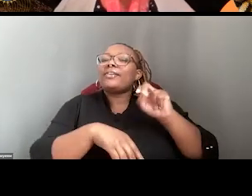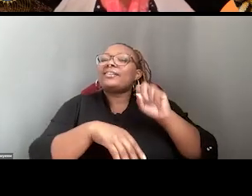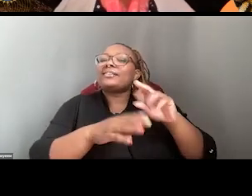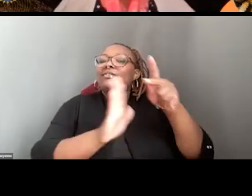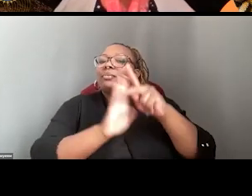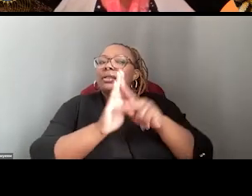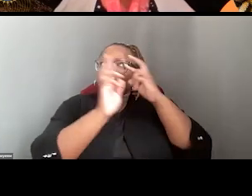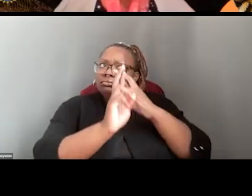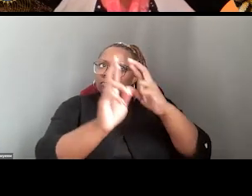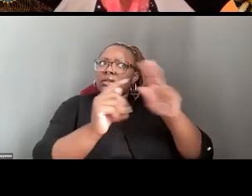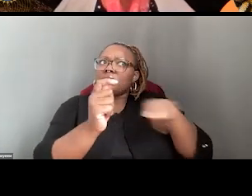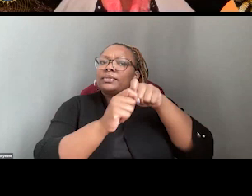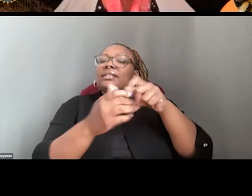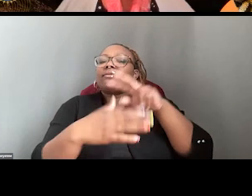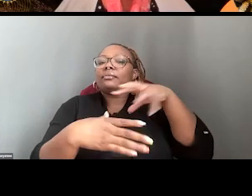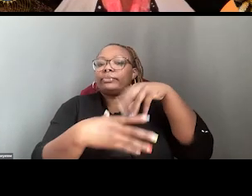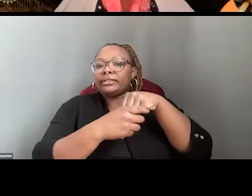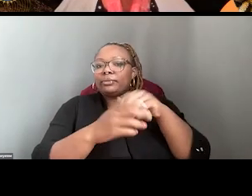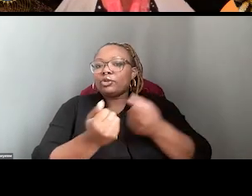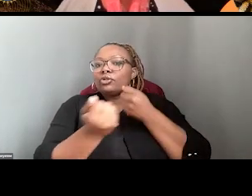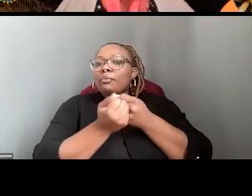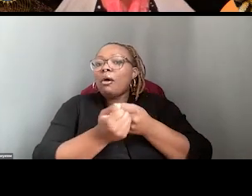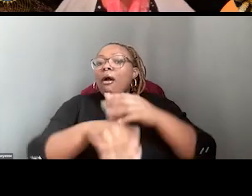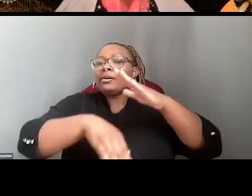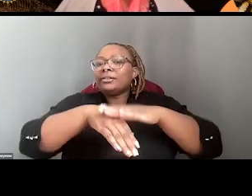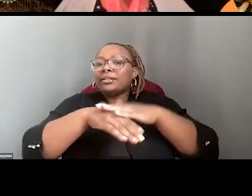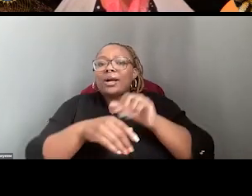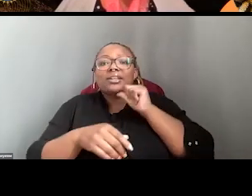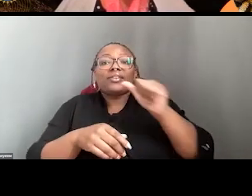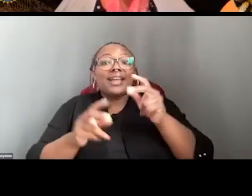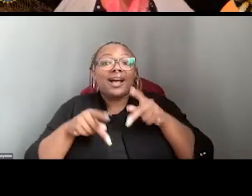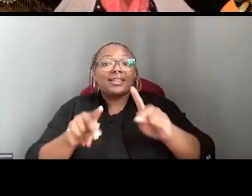and watch out for unallowable entertainment and indirect costs.